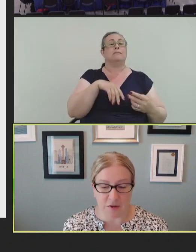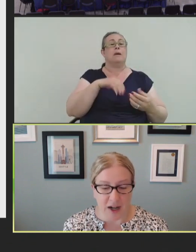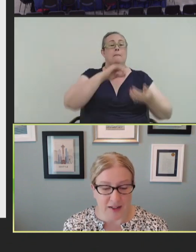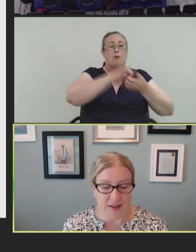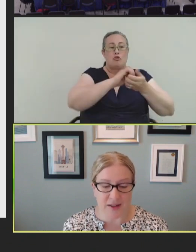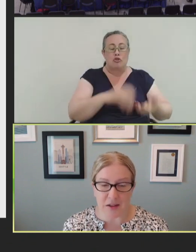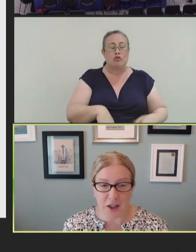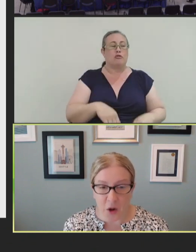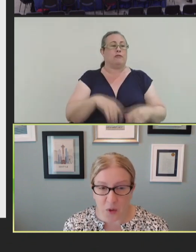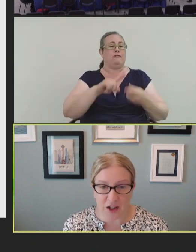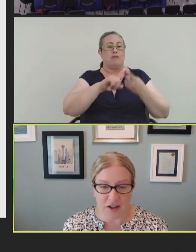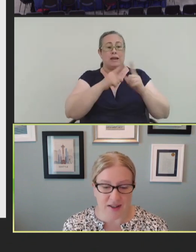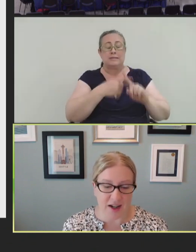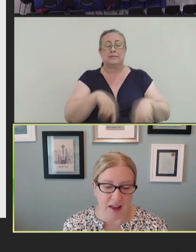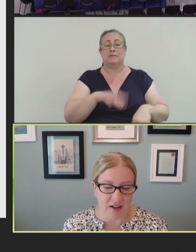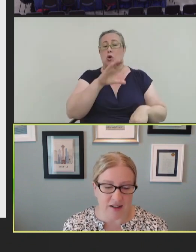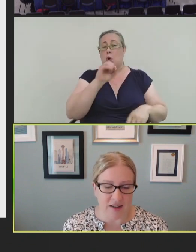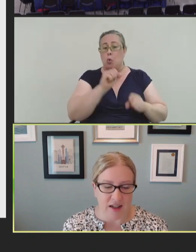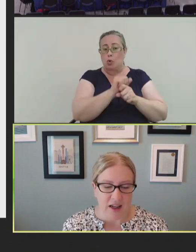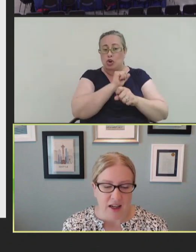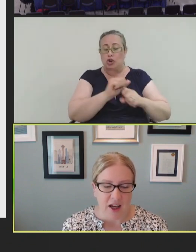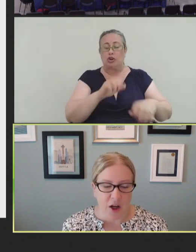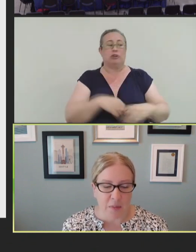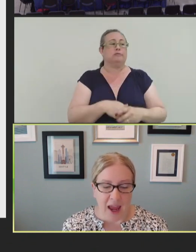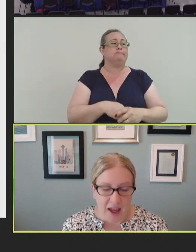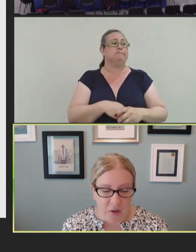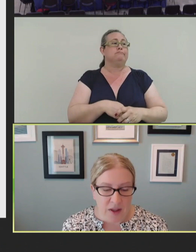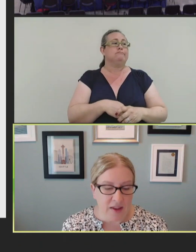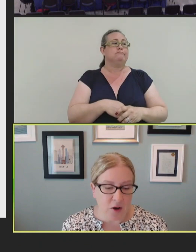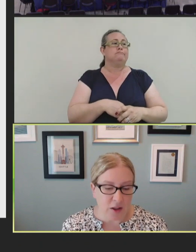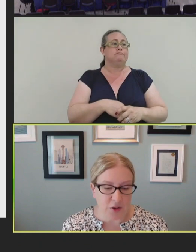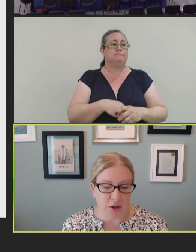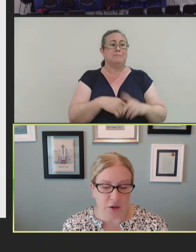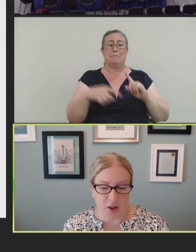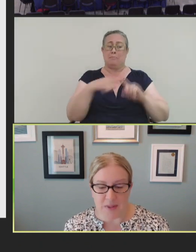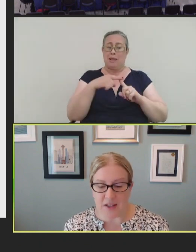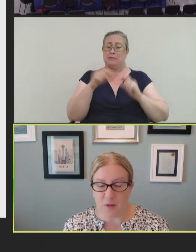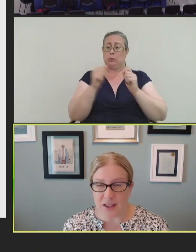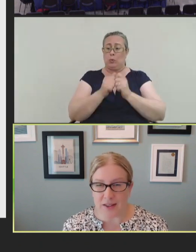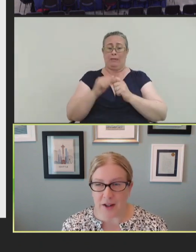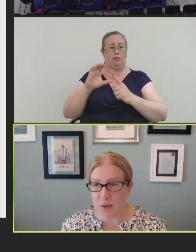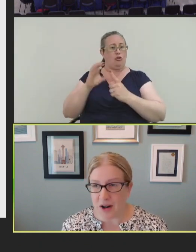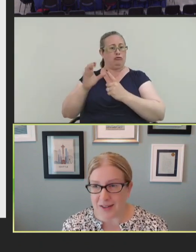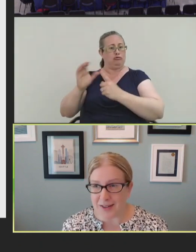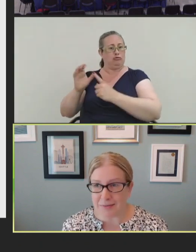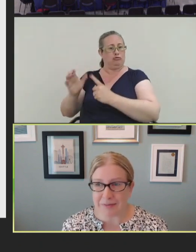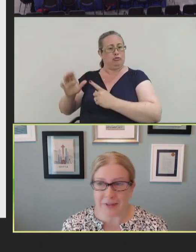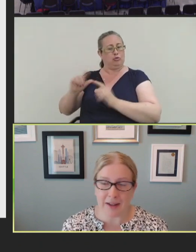friends, coworkers, and others and with the cultural groups of which they're part,